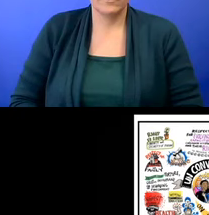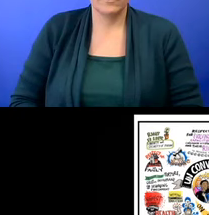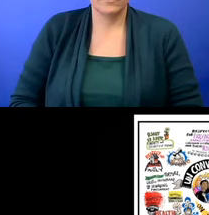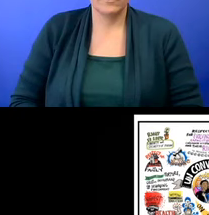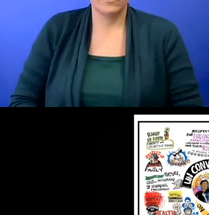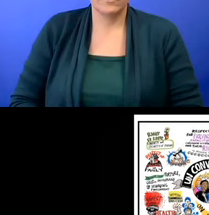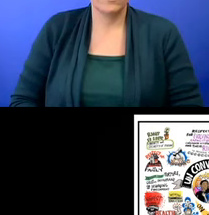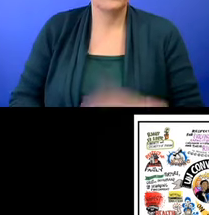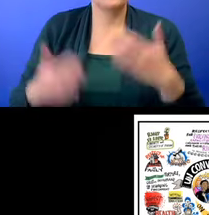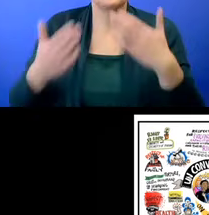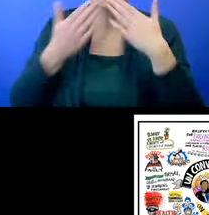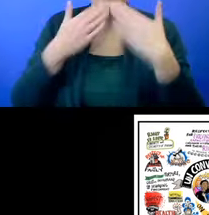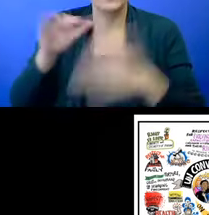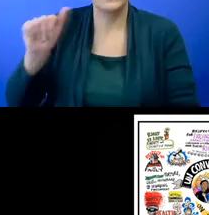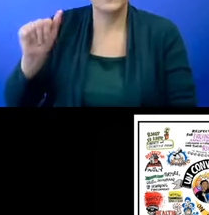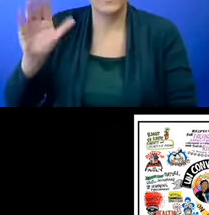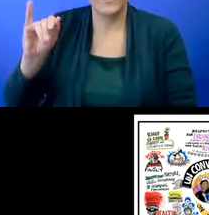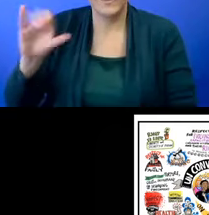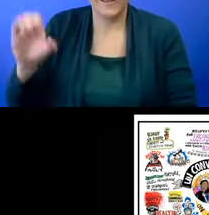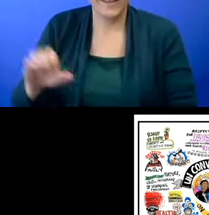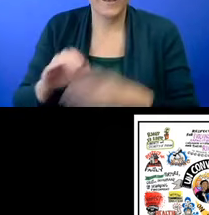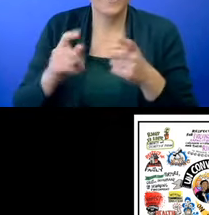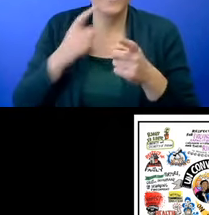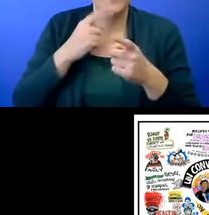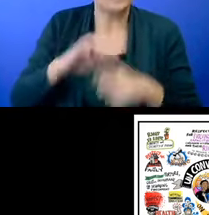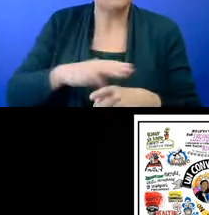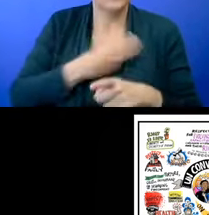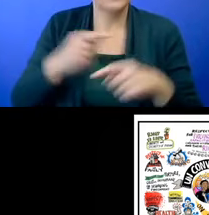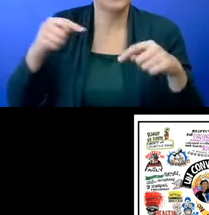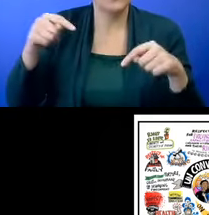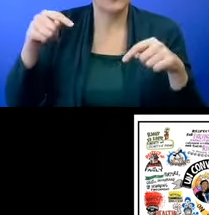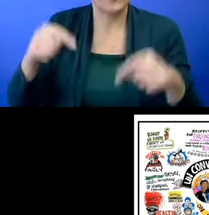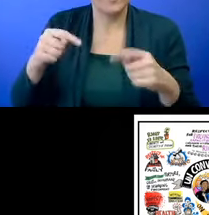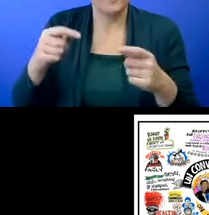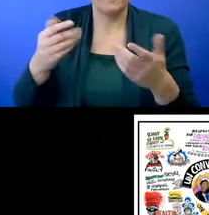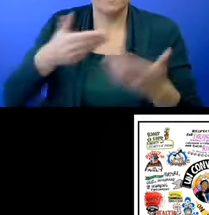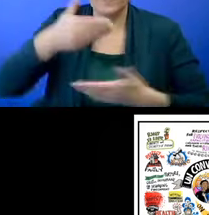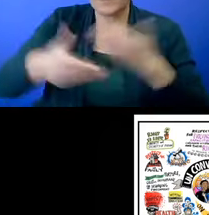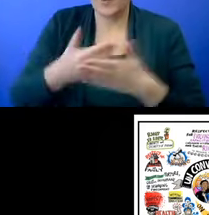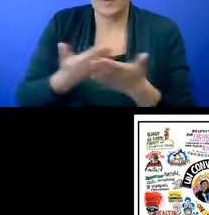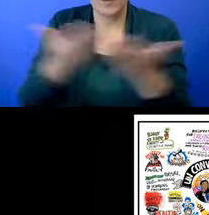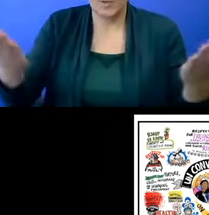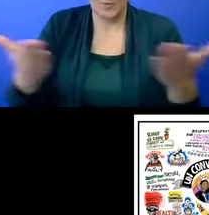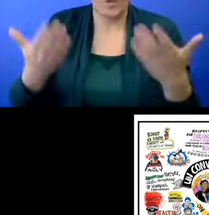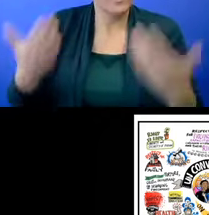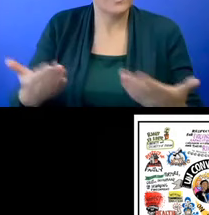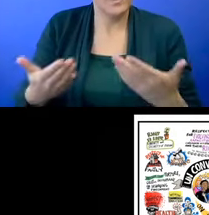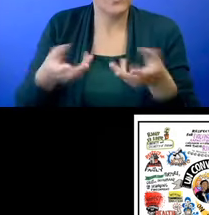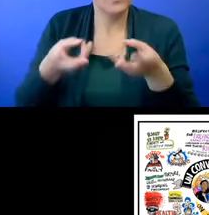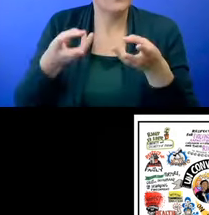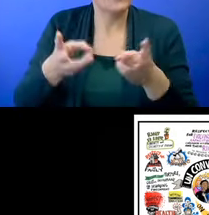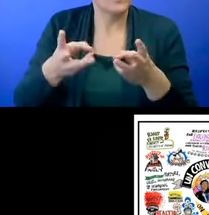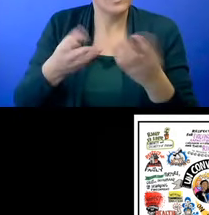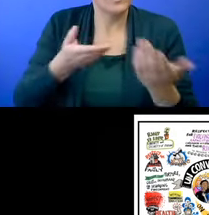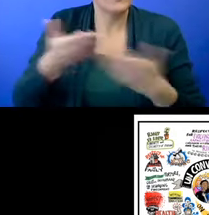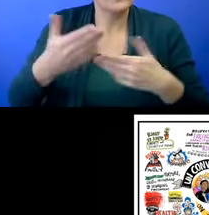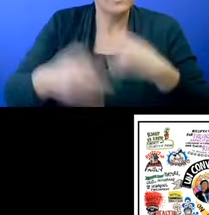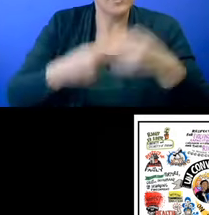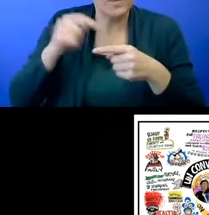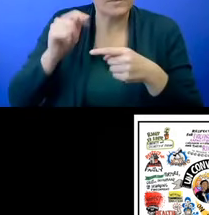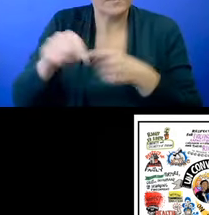Thanks, Alice. It's a pleasure to be able to describe to you now the way that consultations will happen this year,